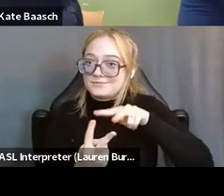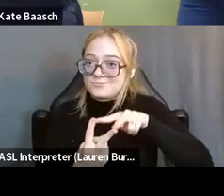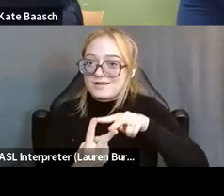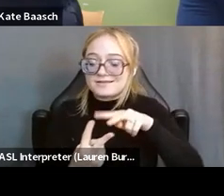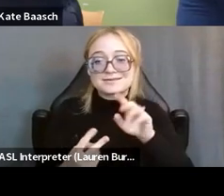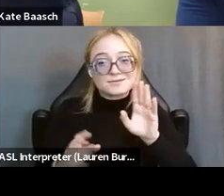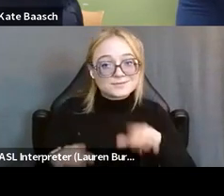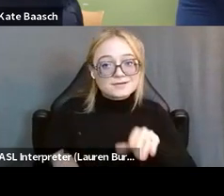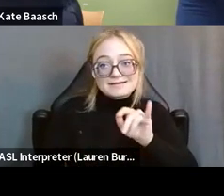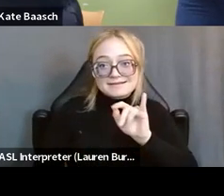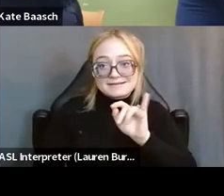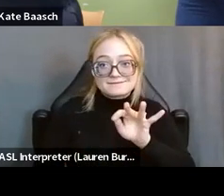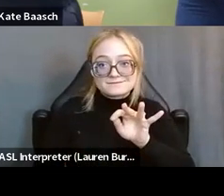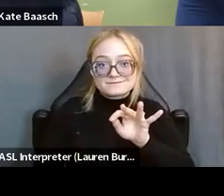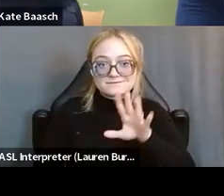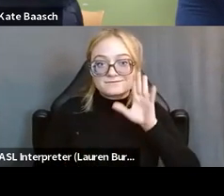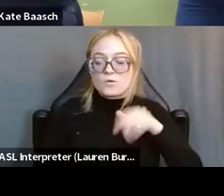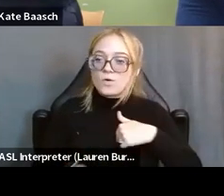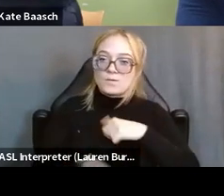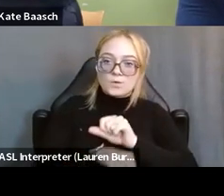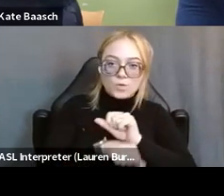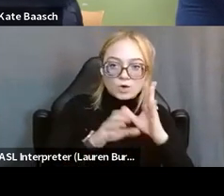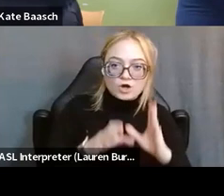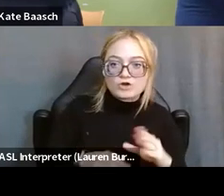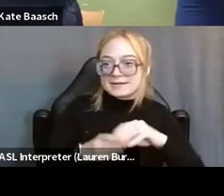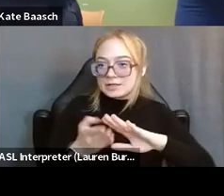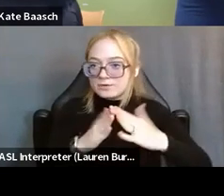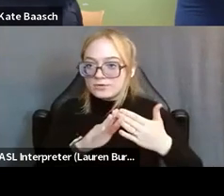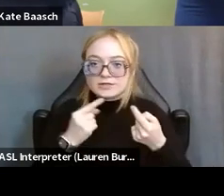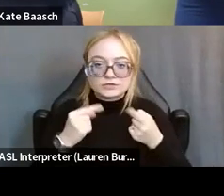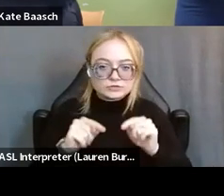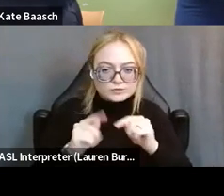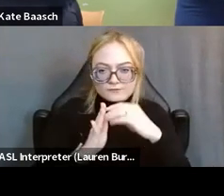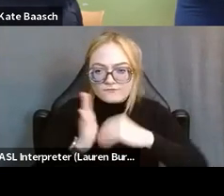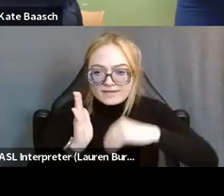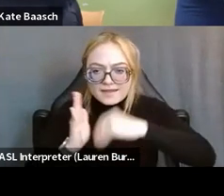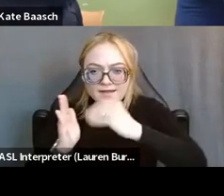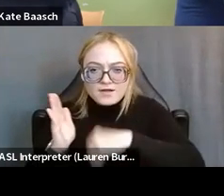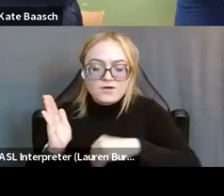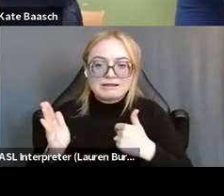if you're just, you know, I'm a worker in community and like trying to do these applications and I am having difficulties with like getting through to people